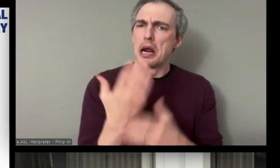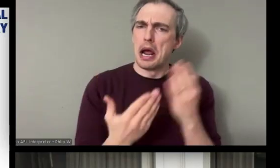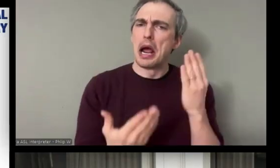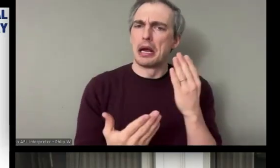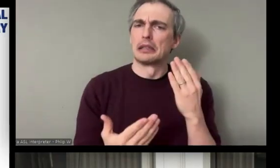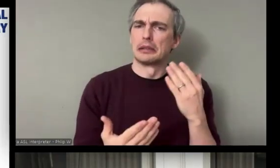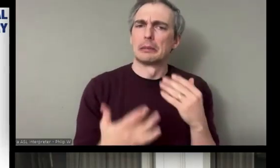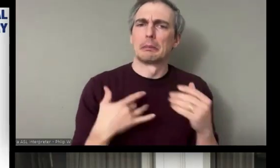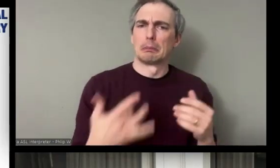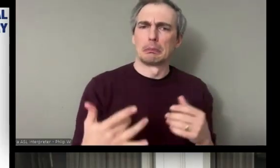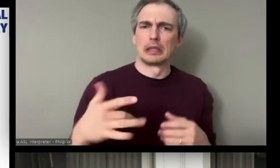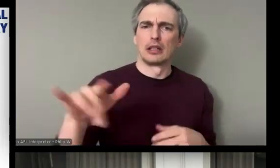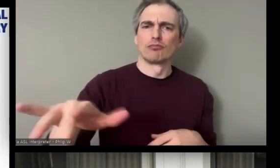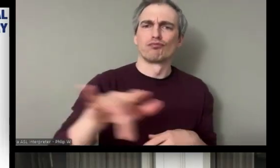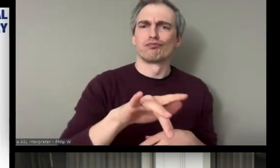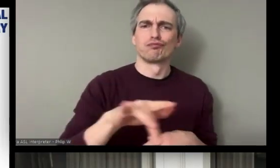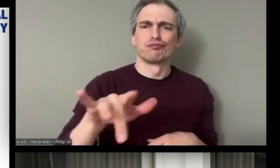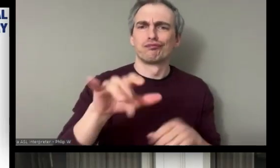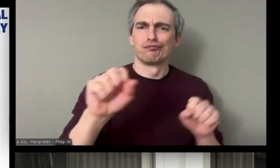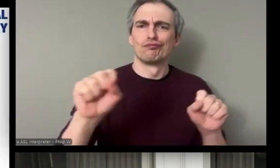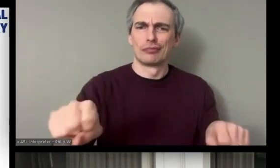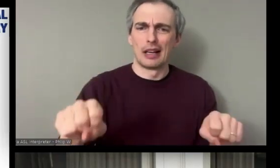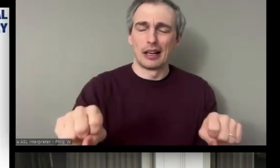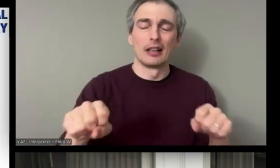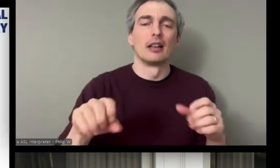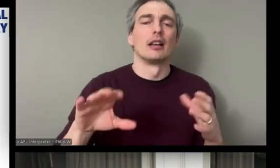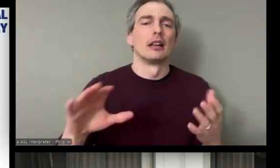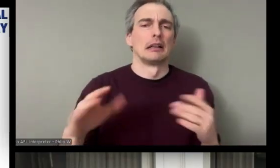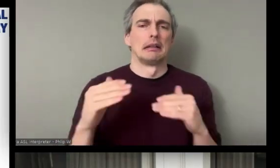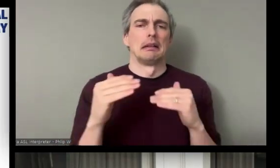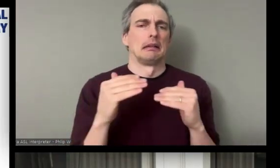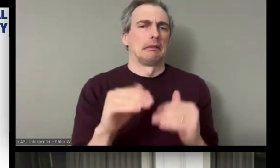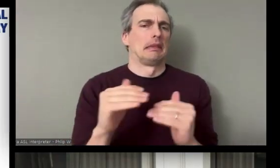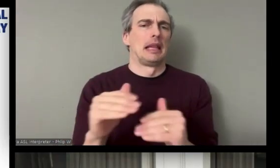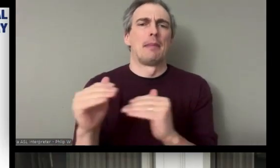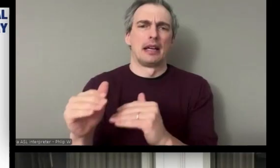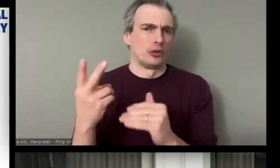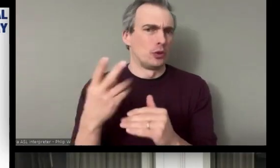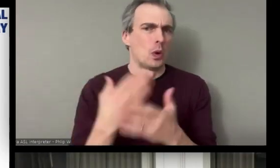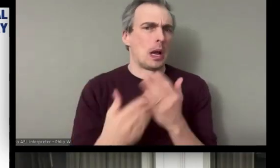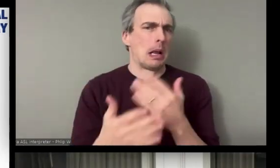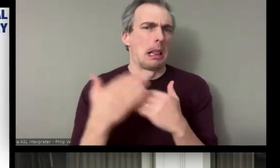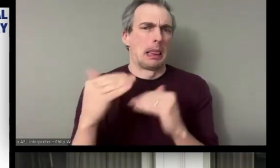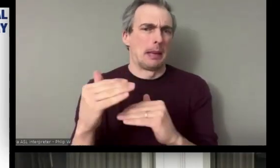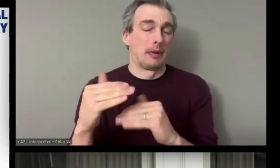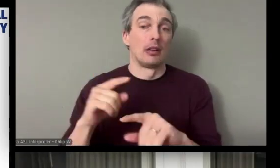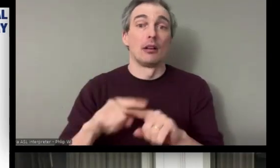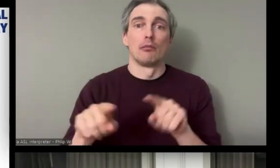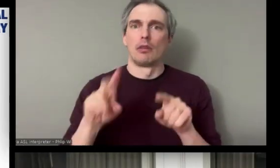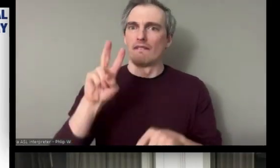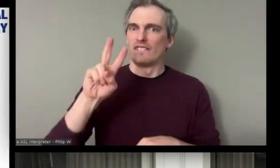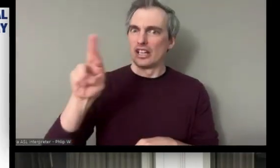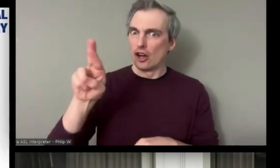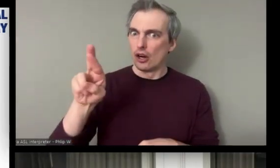Whereas in virtual reality experiences, as a novel platform, a lot of the ideas were like... What can I do with two hands?